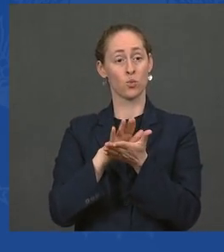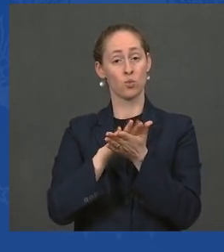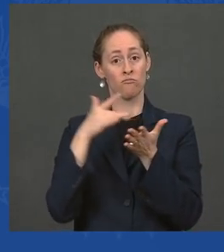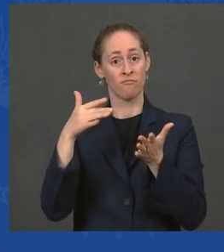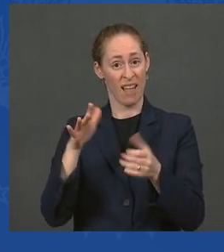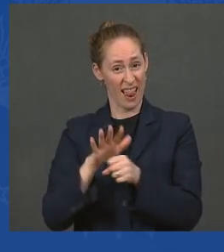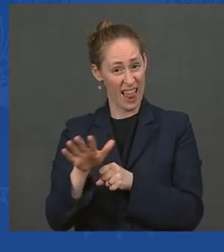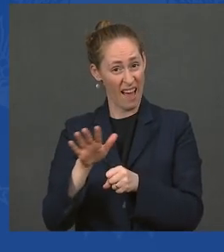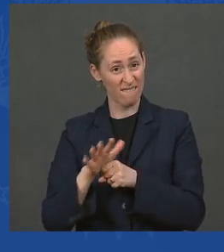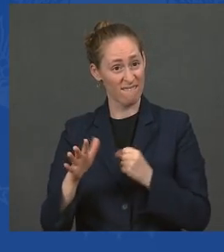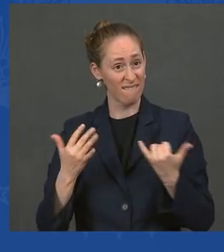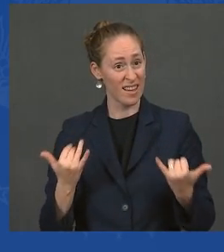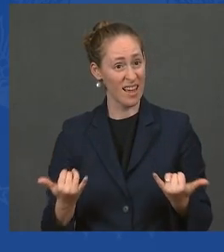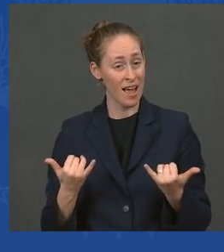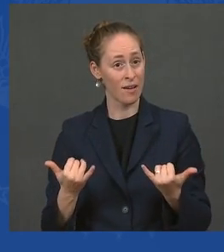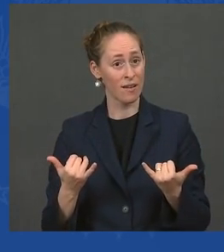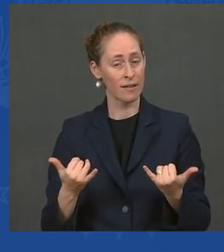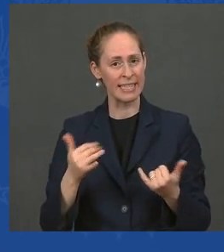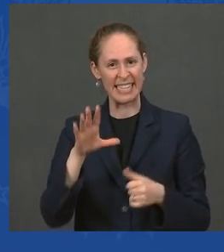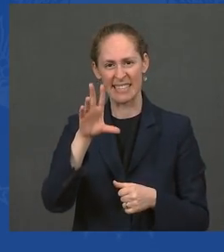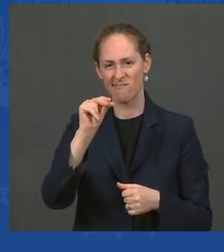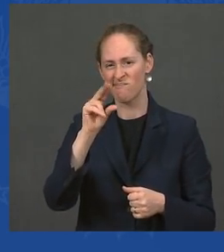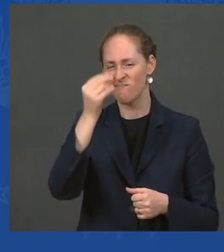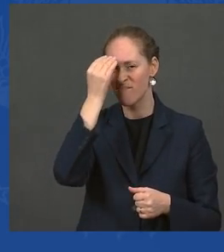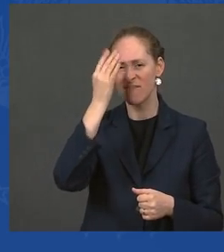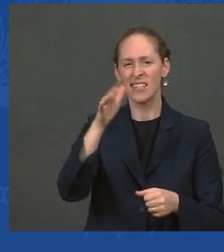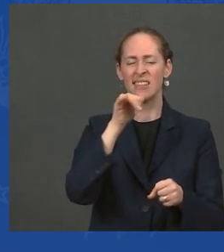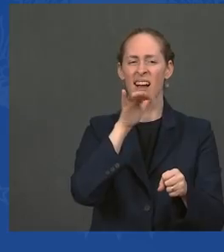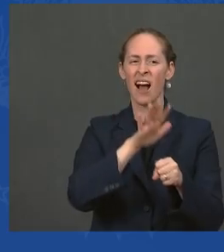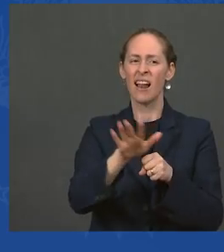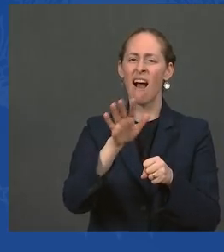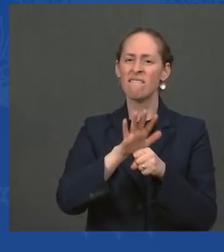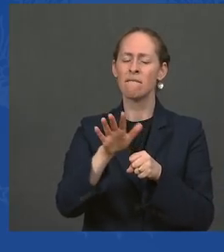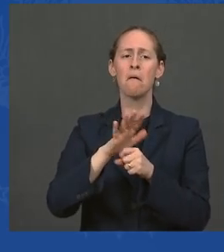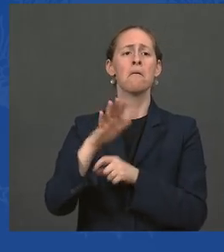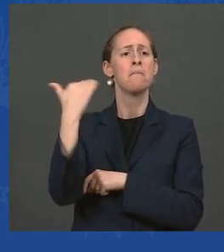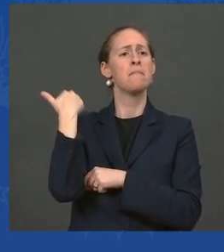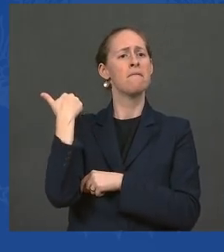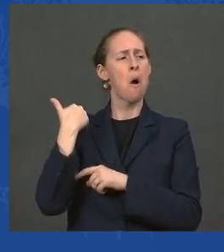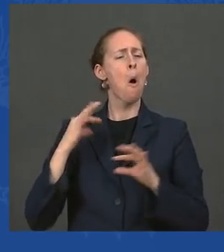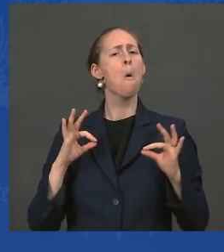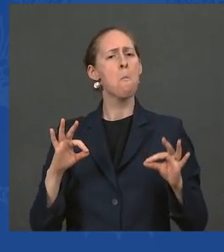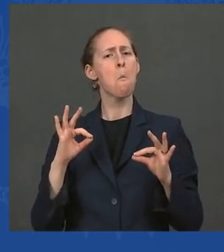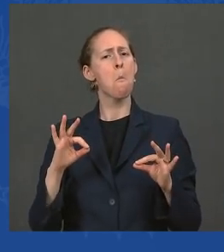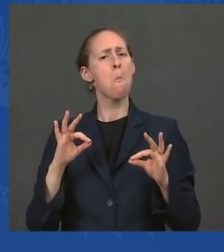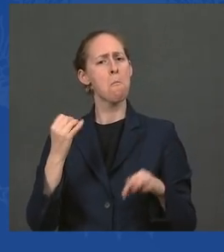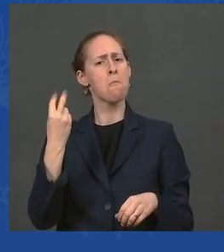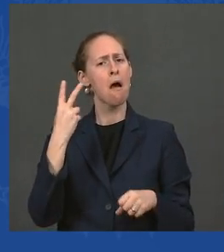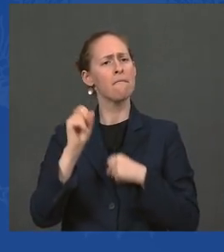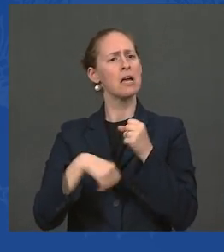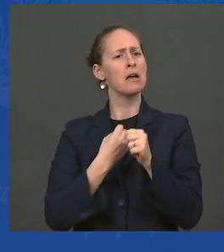"Twelve years is enough"? It's not. But back then, they did, and it's the reason why we leapt ahead of the rest of the world. Not a joke.